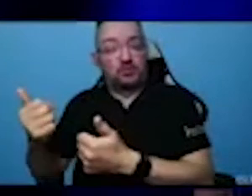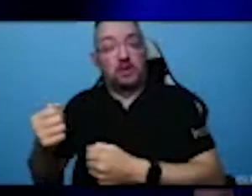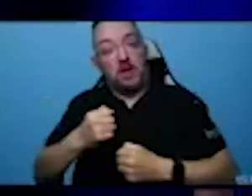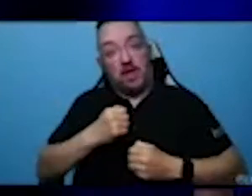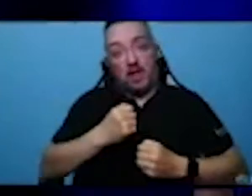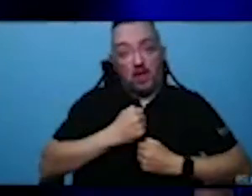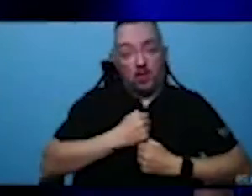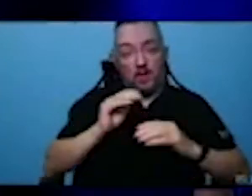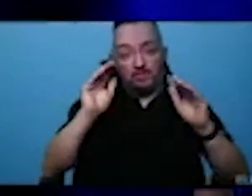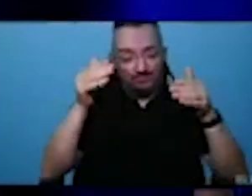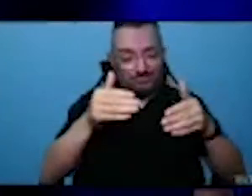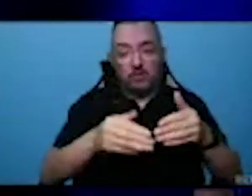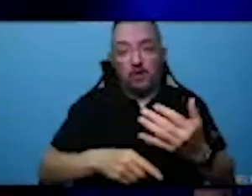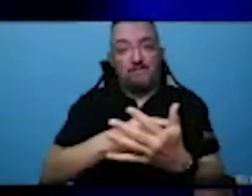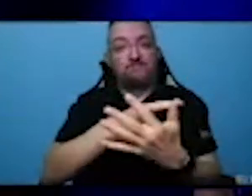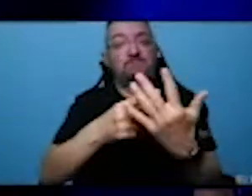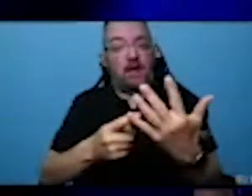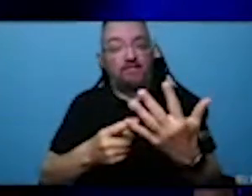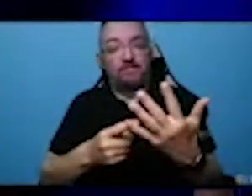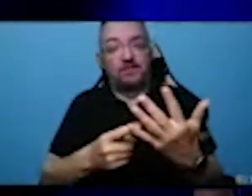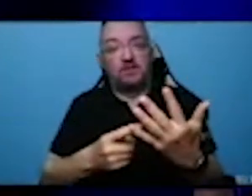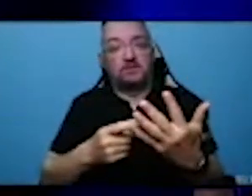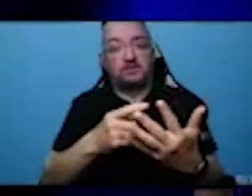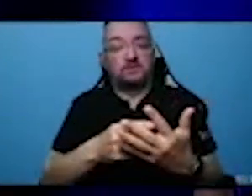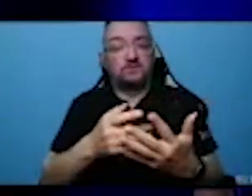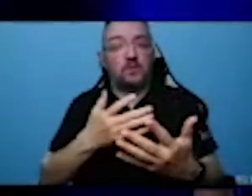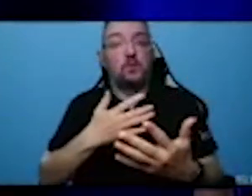themes that we would like to be embedded in our thinking, as we move forward: